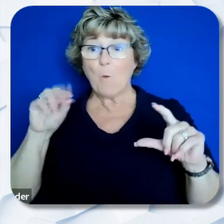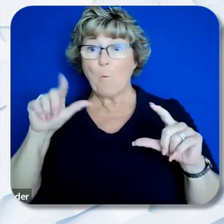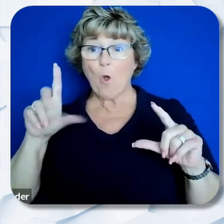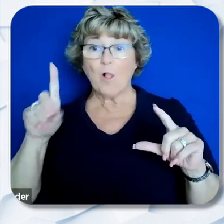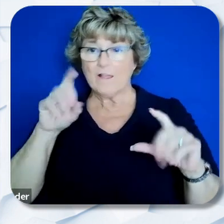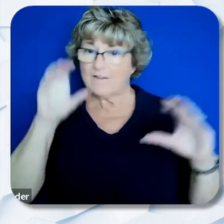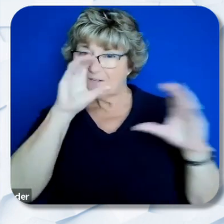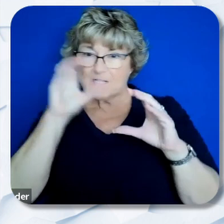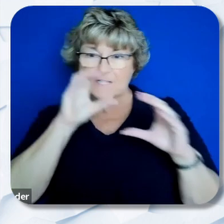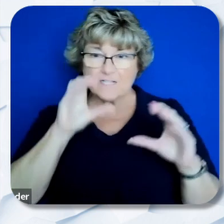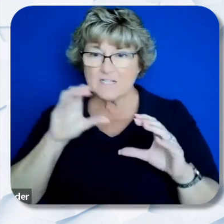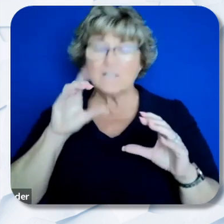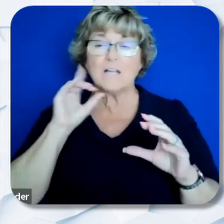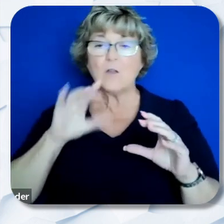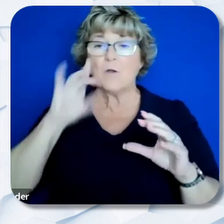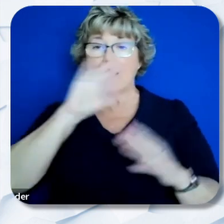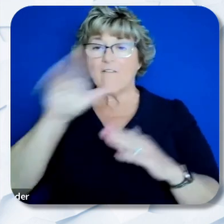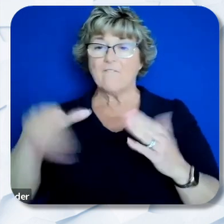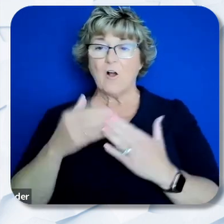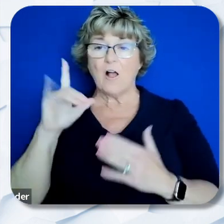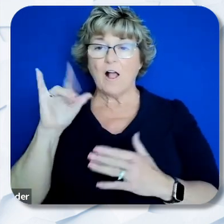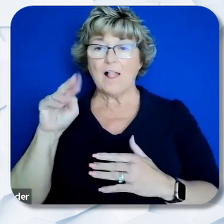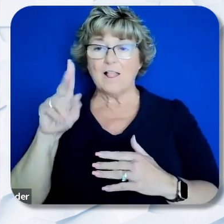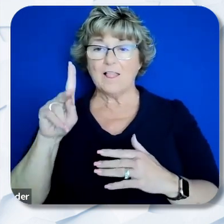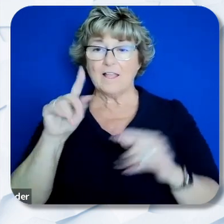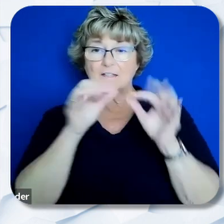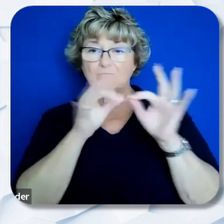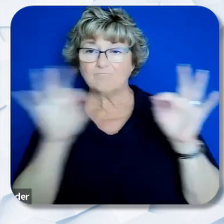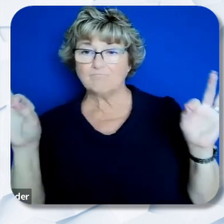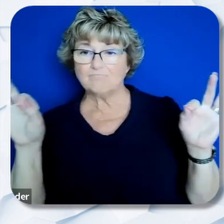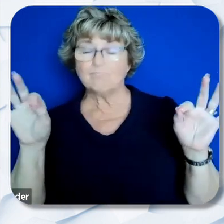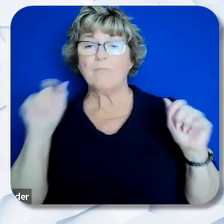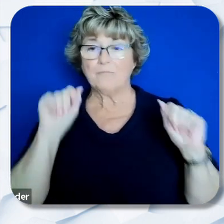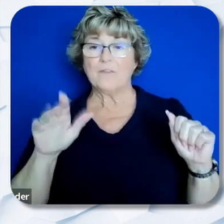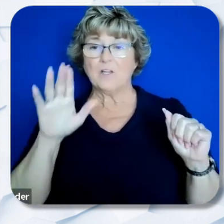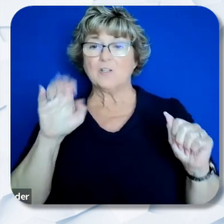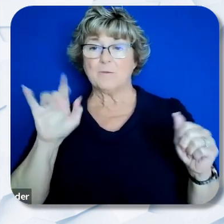look for it. You will see the entire link typed out there, and it should be clickable.